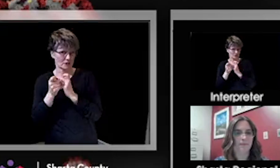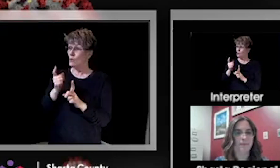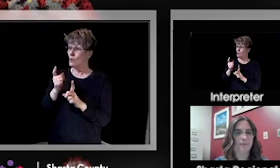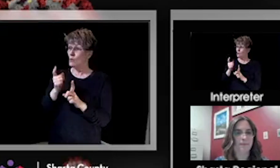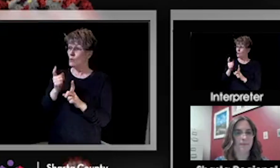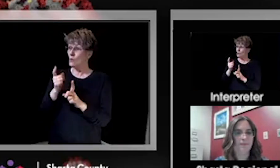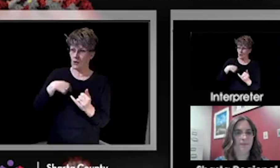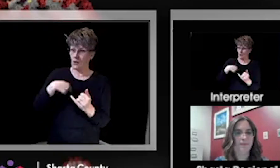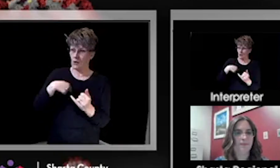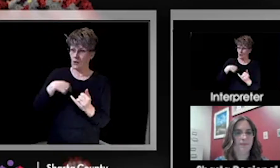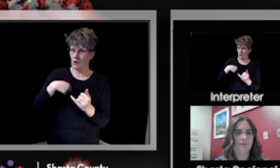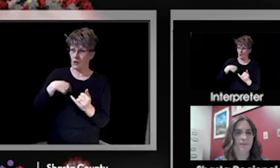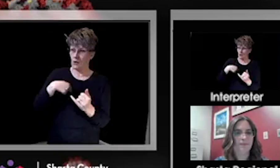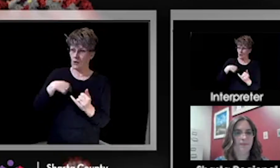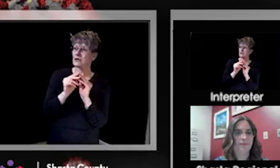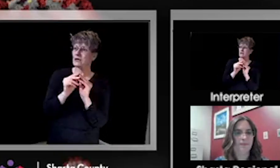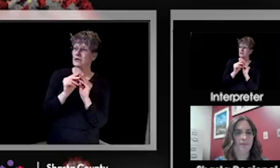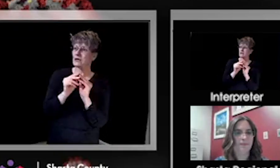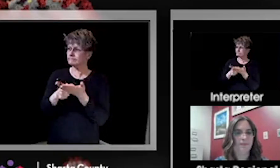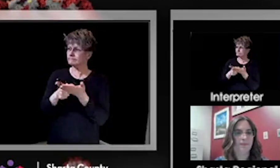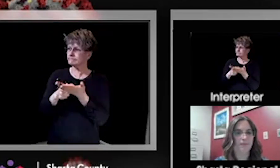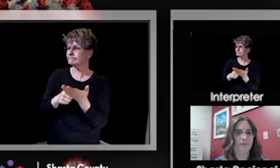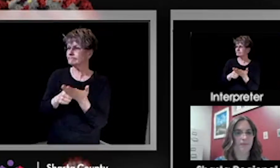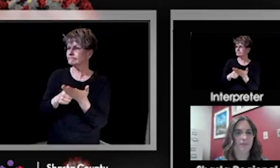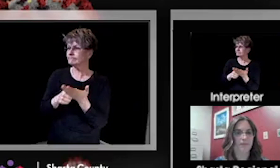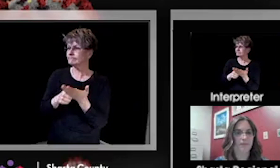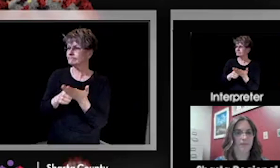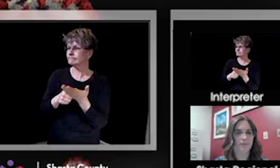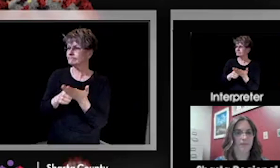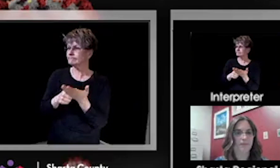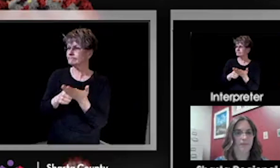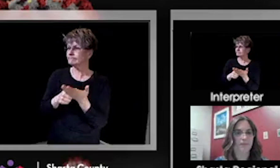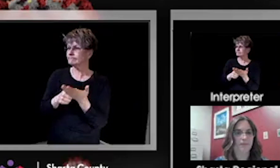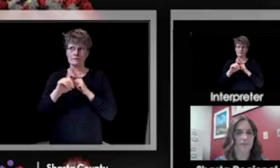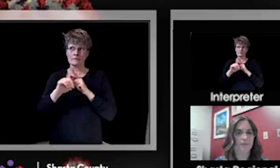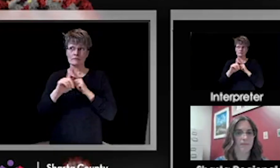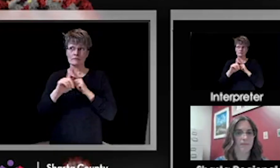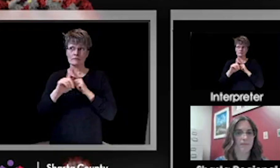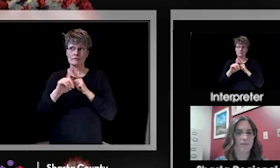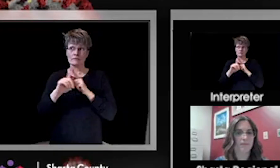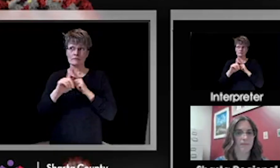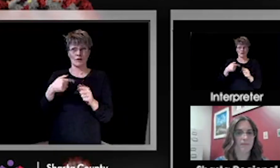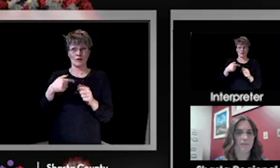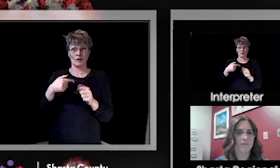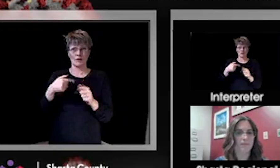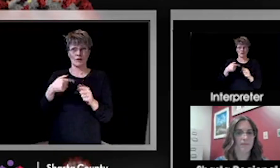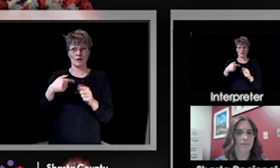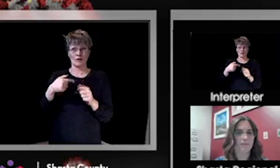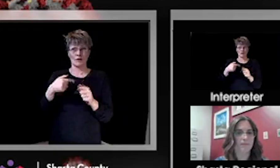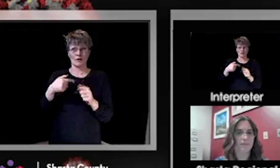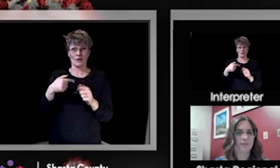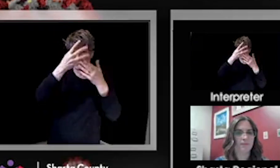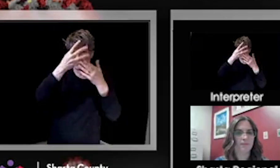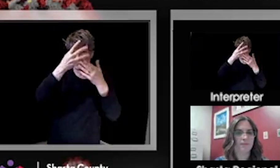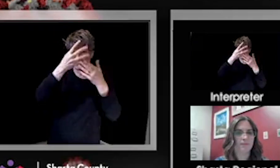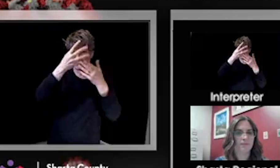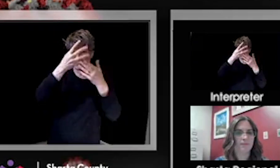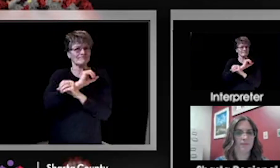we can’t really do anything until the governor takes action at the state level. I imagine